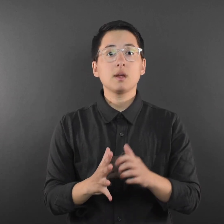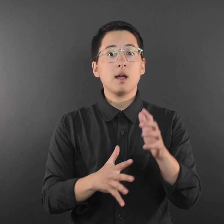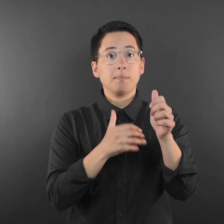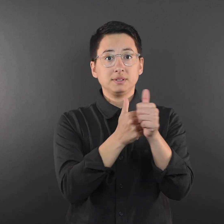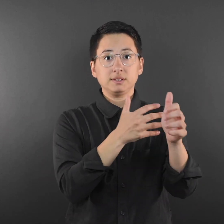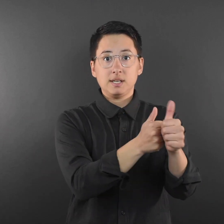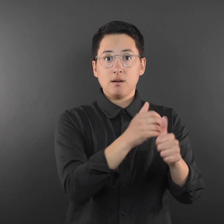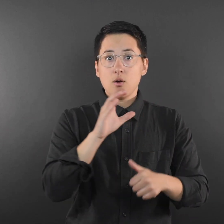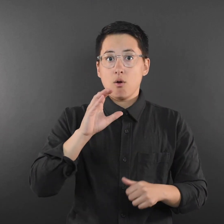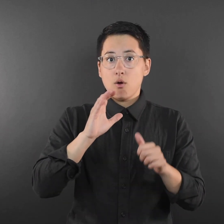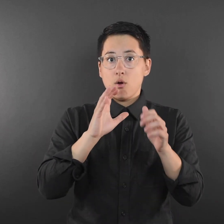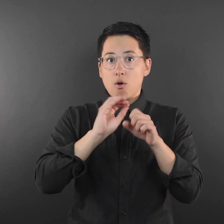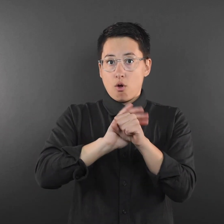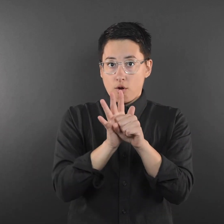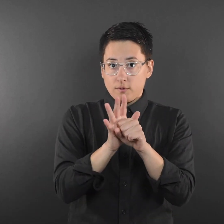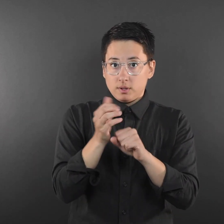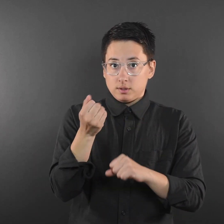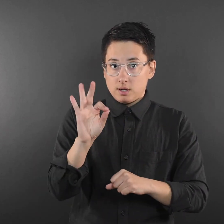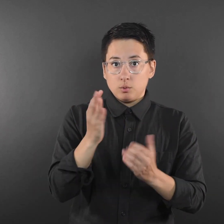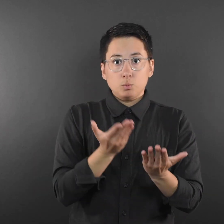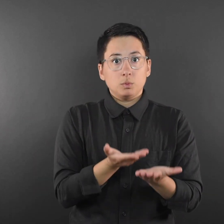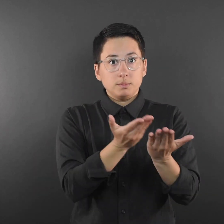Updated COVID-19 Recommendations and Guidance